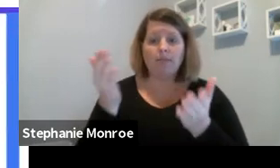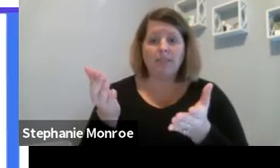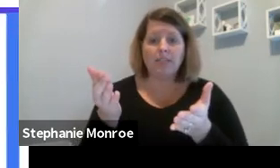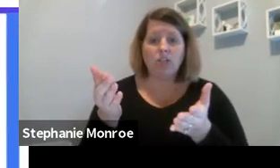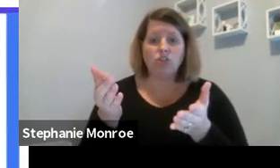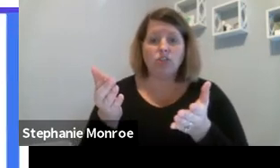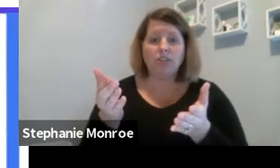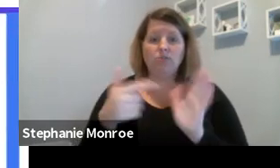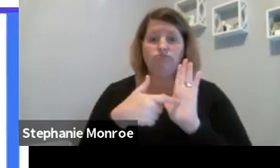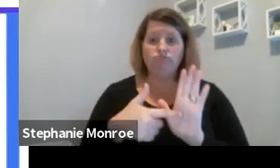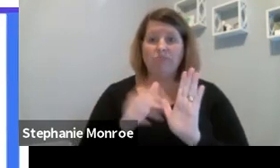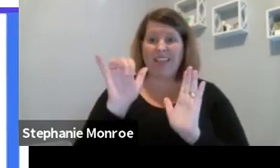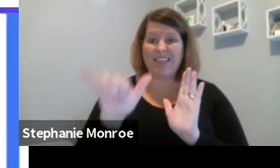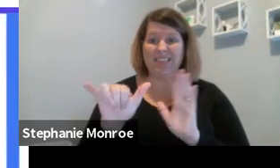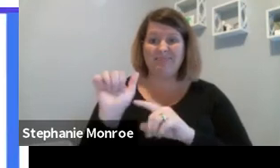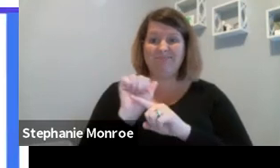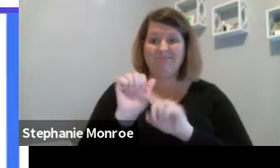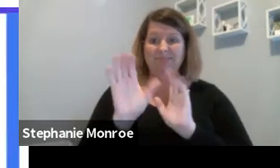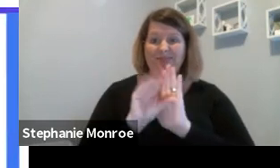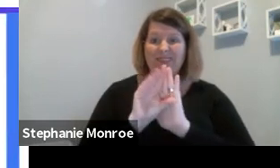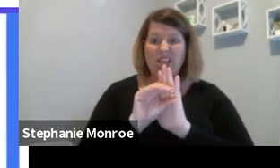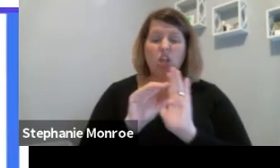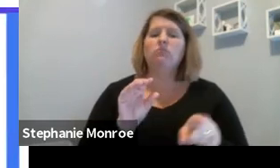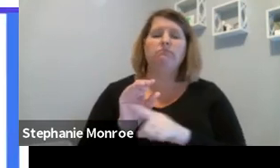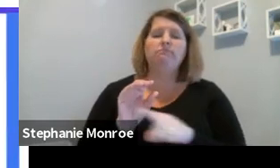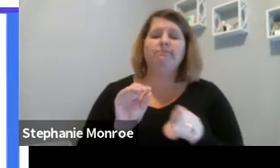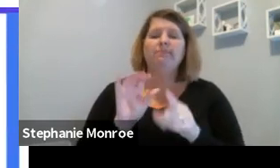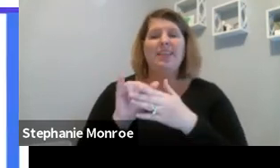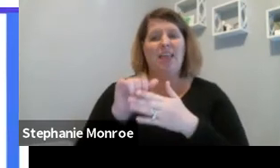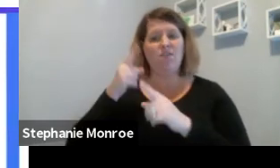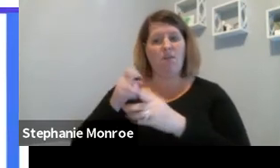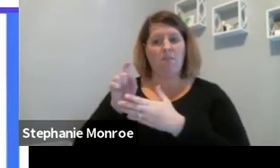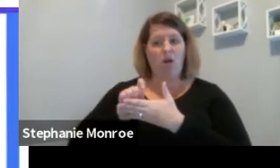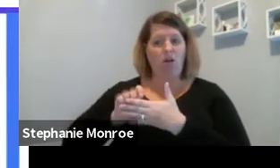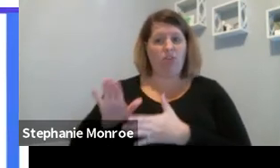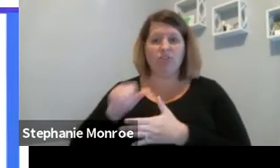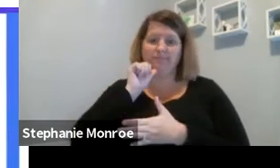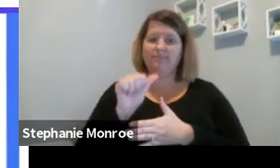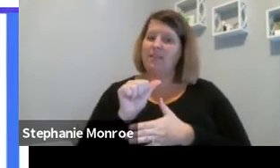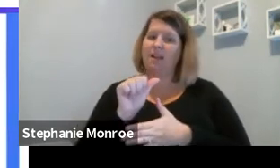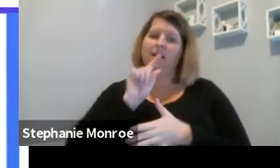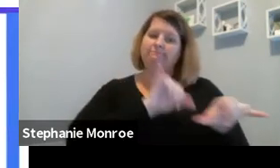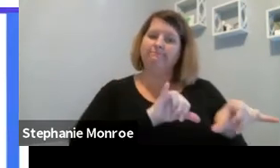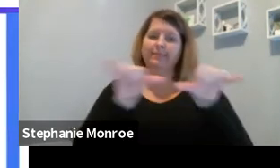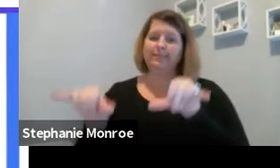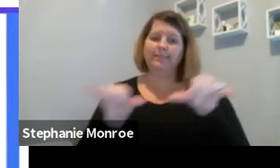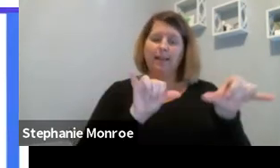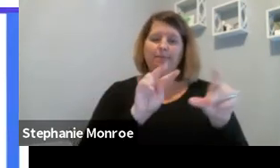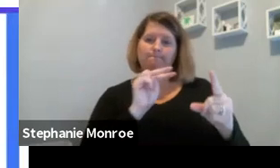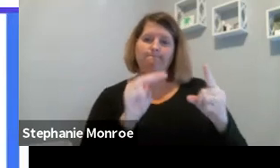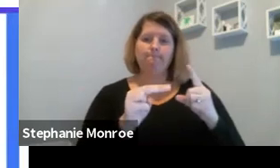expressed in this publication are those of the authors and do not necessarily reflect the views